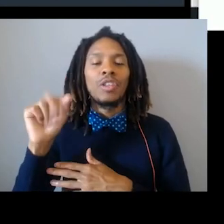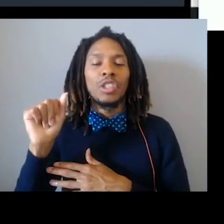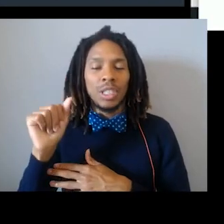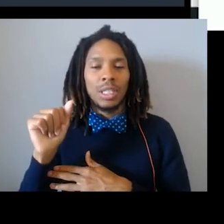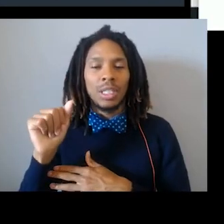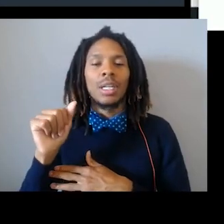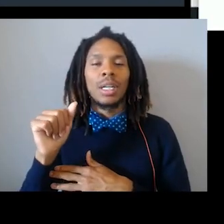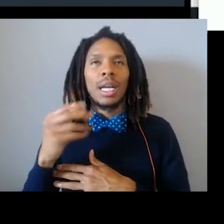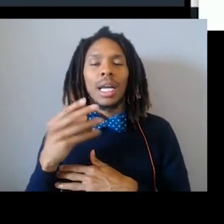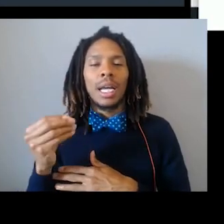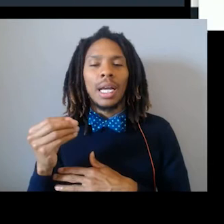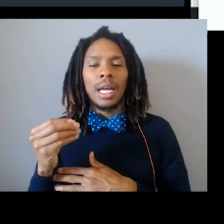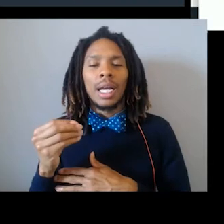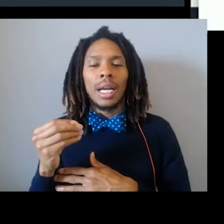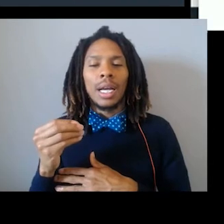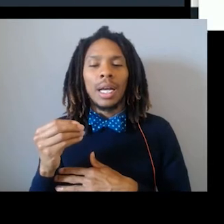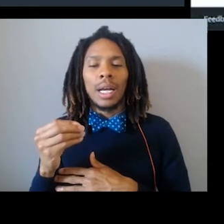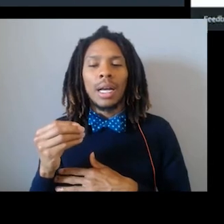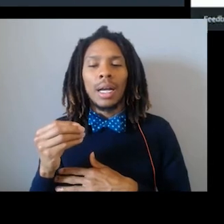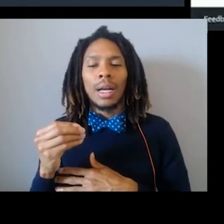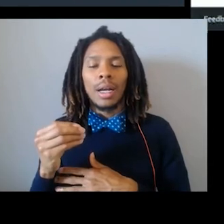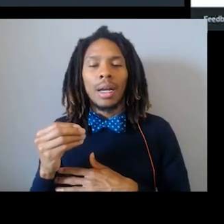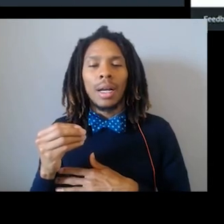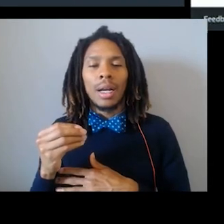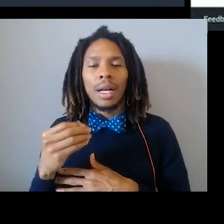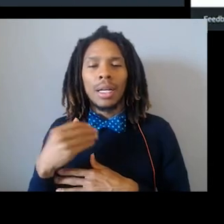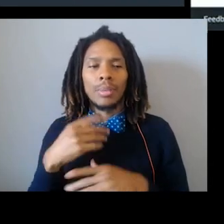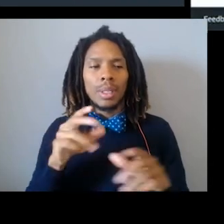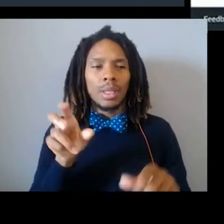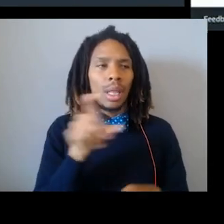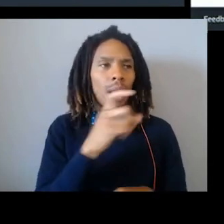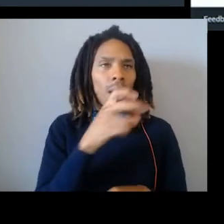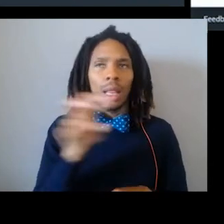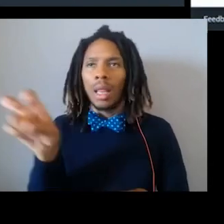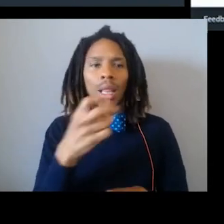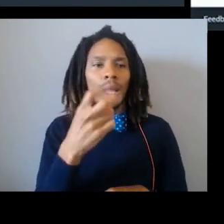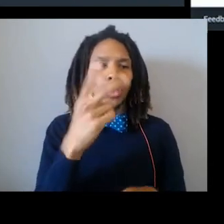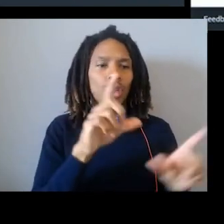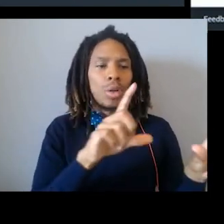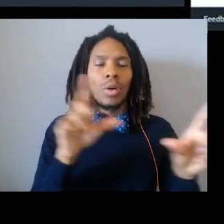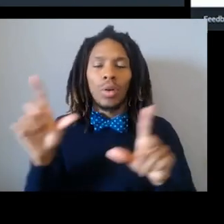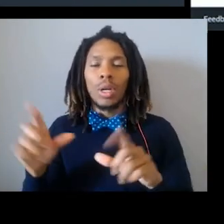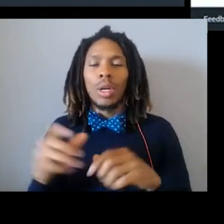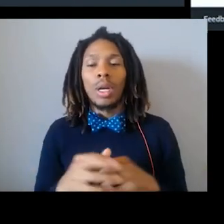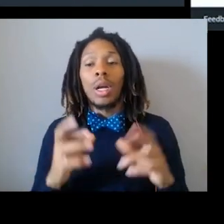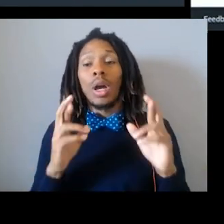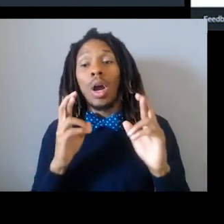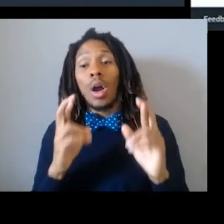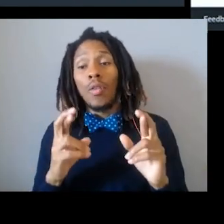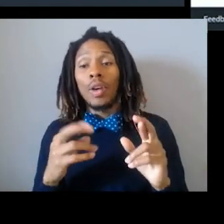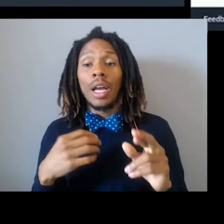if I can make it easy to toggle between the two windows. So hopefully as a viewer, this is not hard to follow,